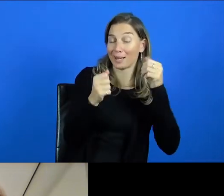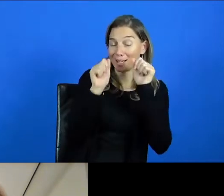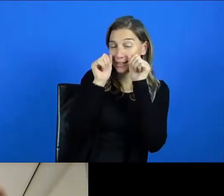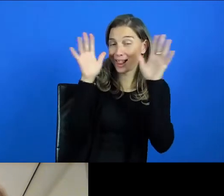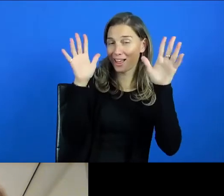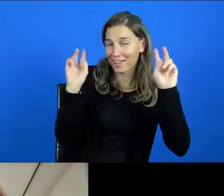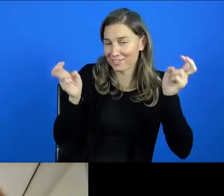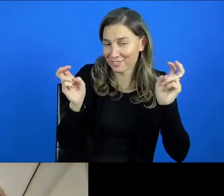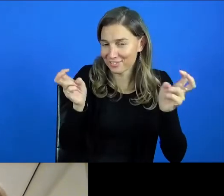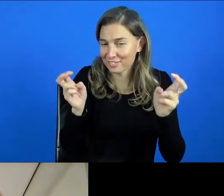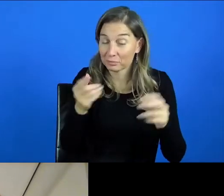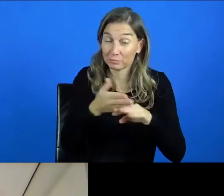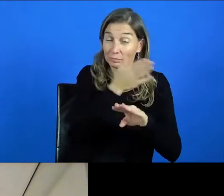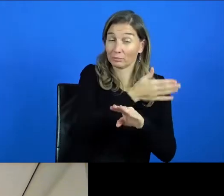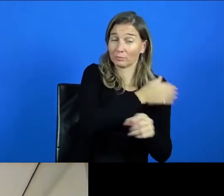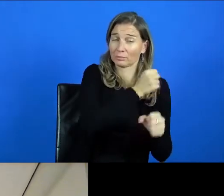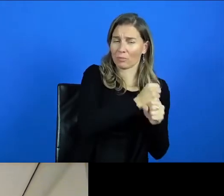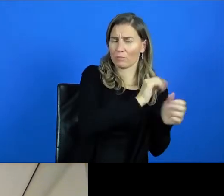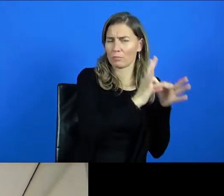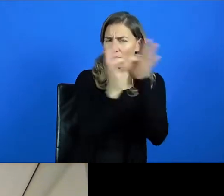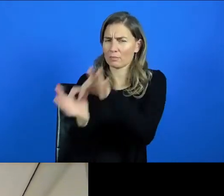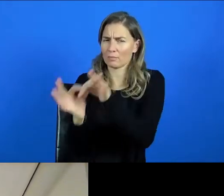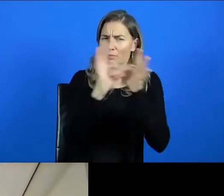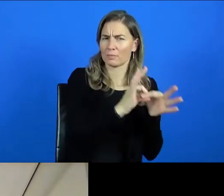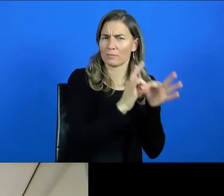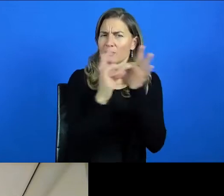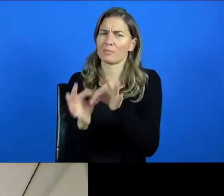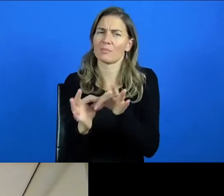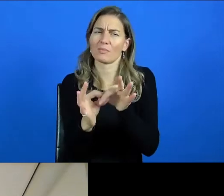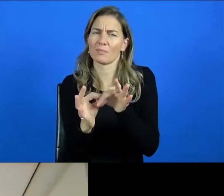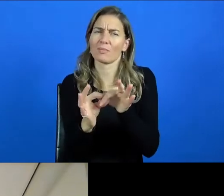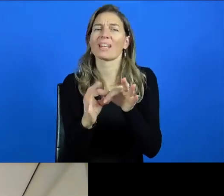or staff member at the Commission, this is the revolving door problem.